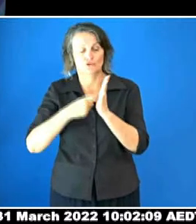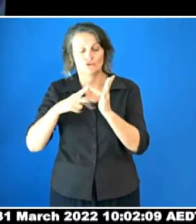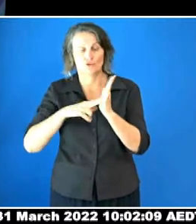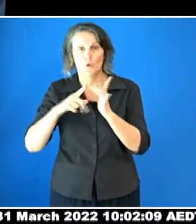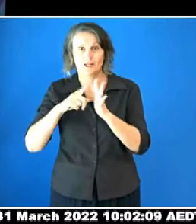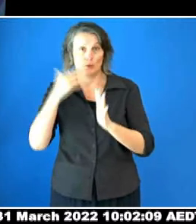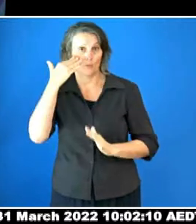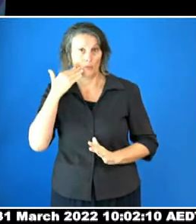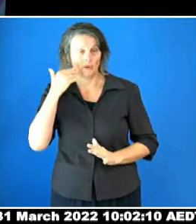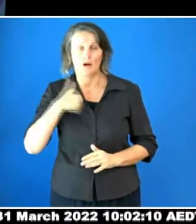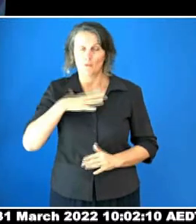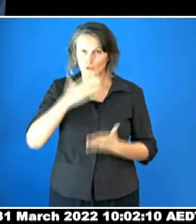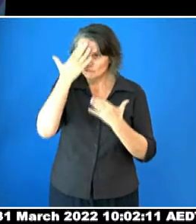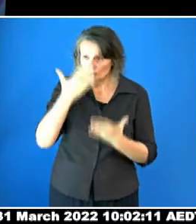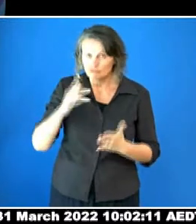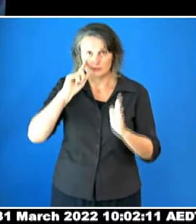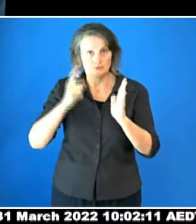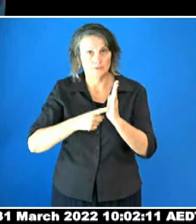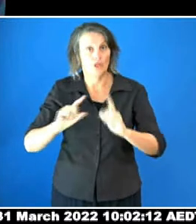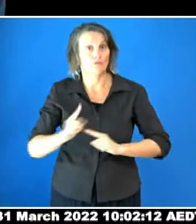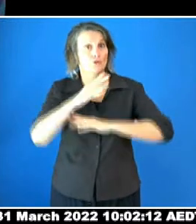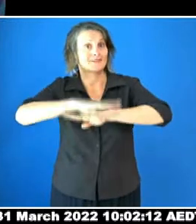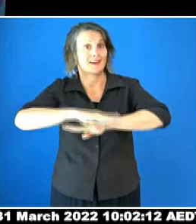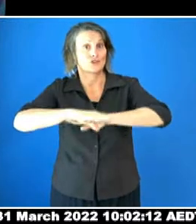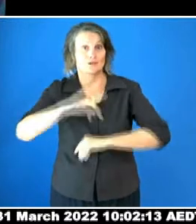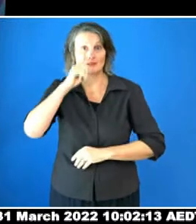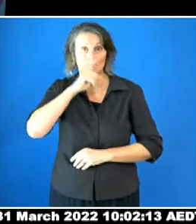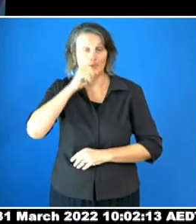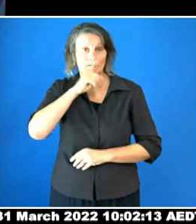Nations people of the land on which the Royal Commission is sitting today.